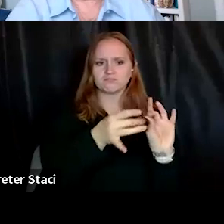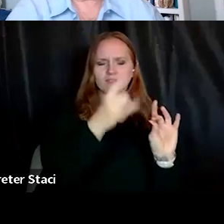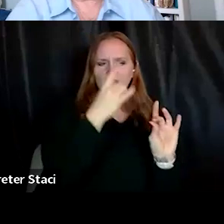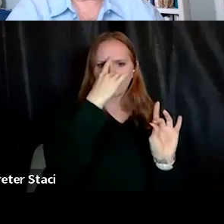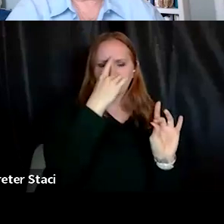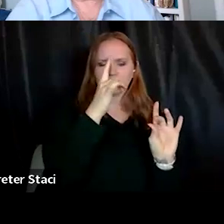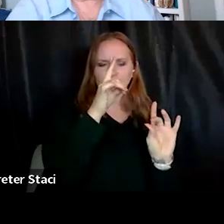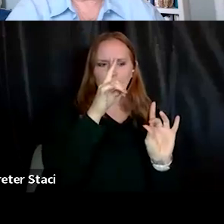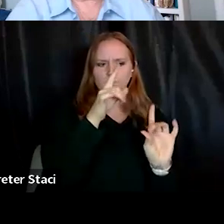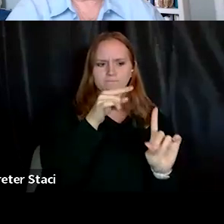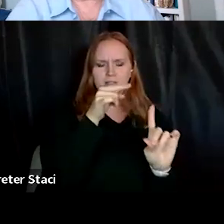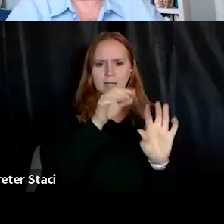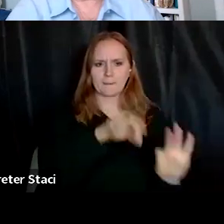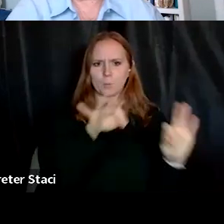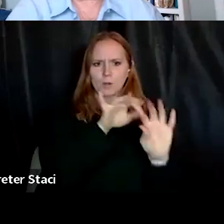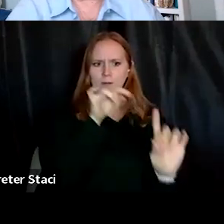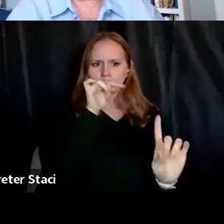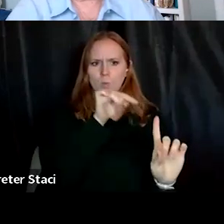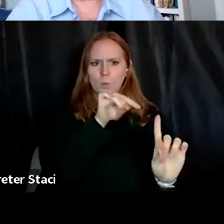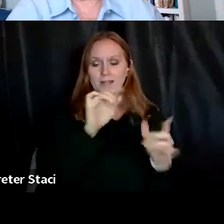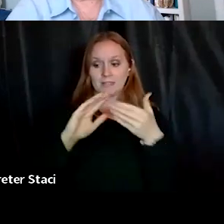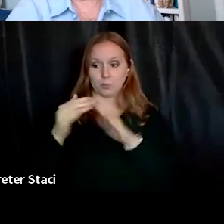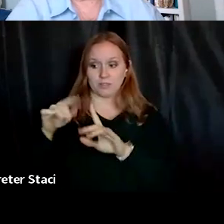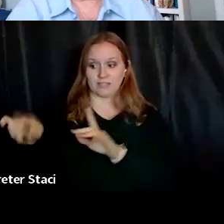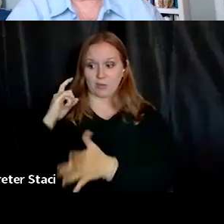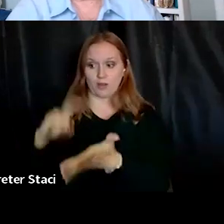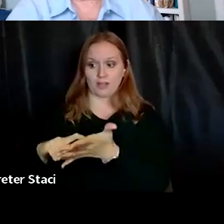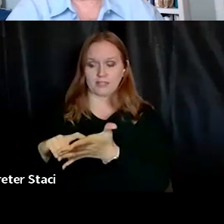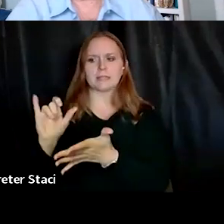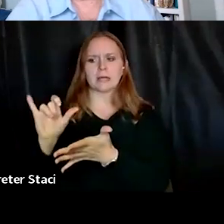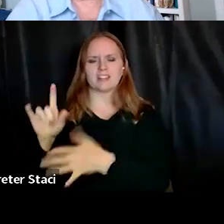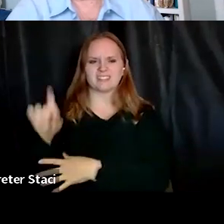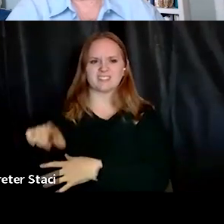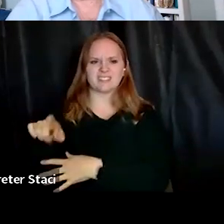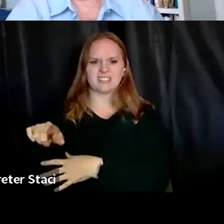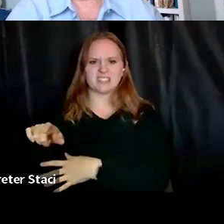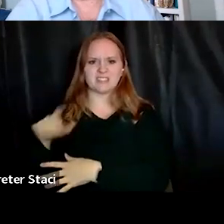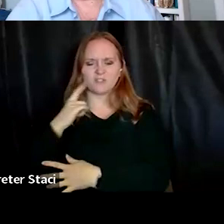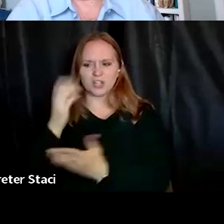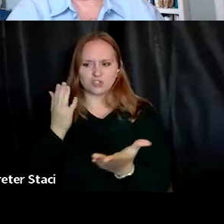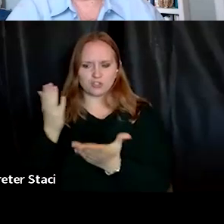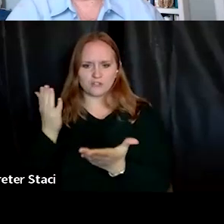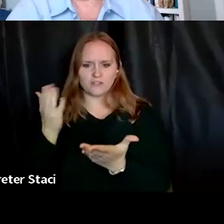Because I think oftentimes, communities recognize that there's a need for a service like SOAR and have a lot of questions about funding.